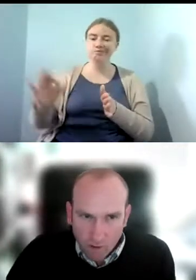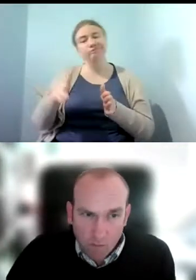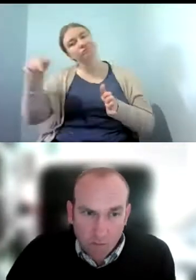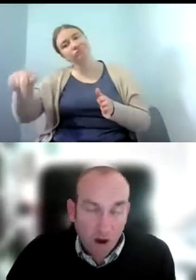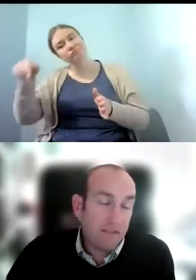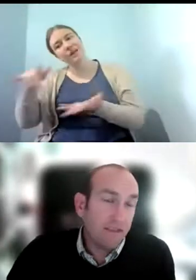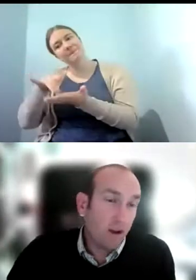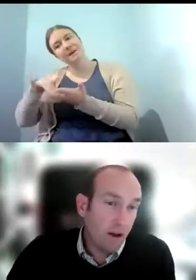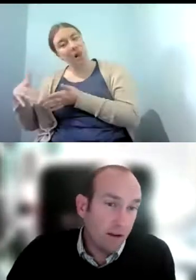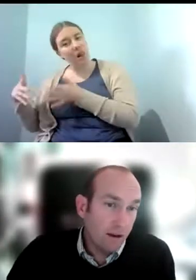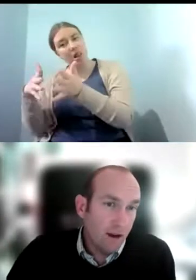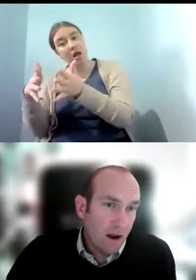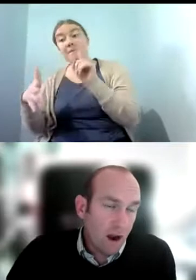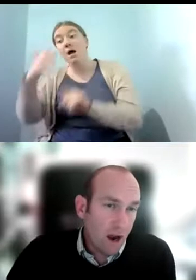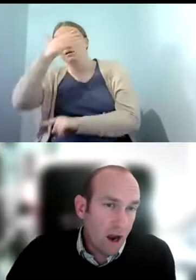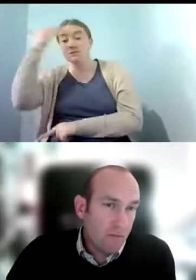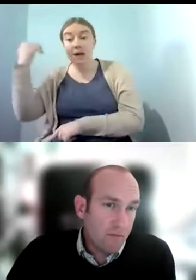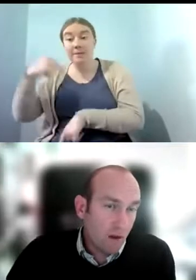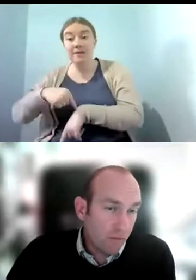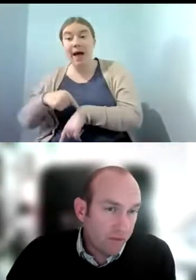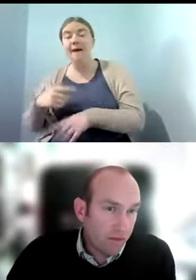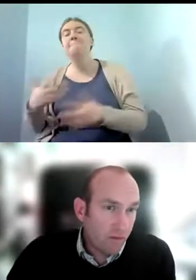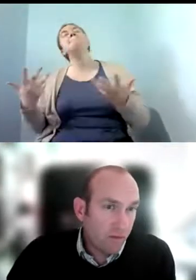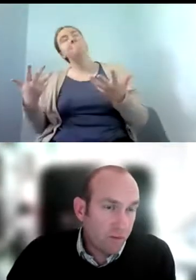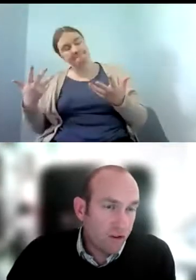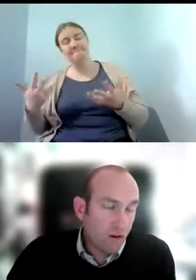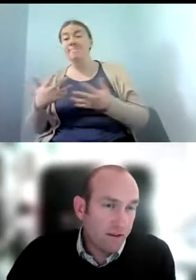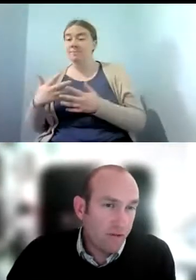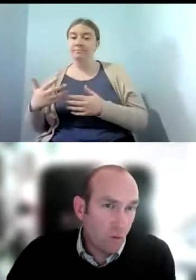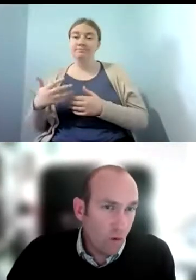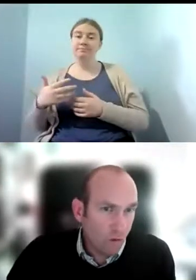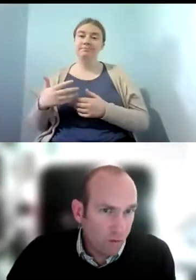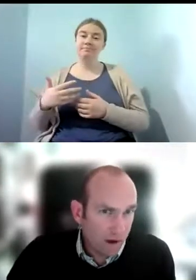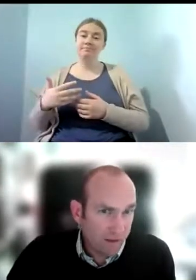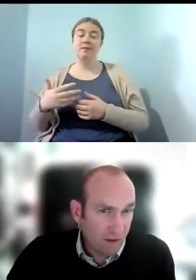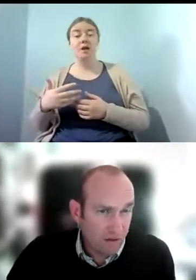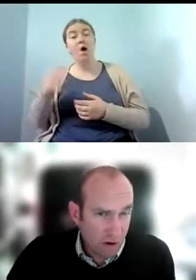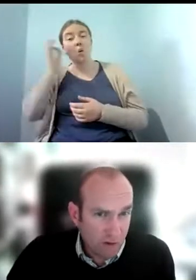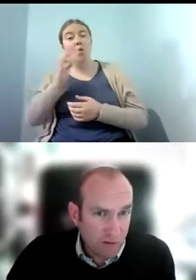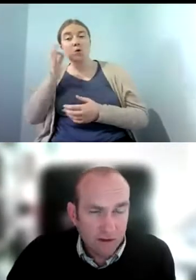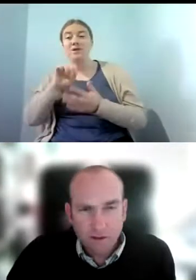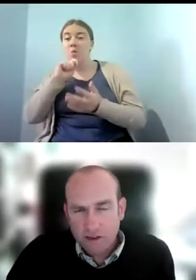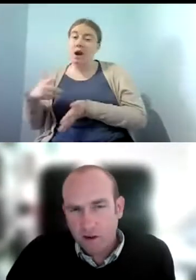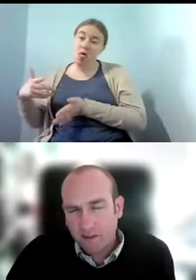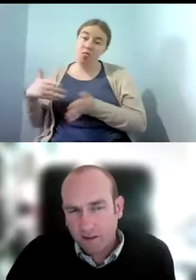but in the summer um months the majority of the water will be passing through the fish pass itself